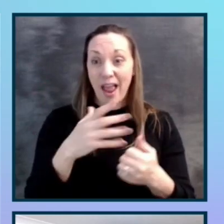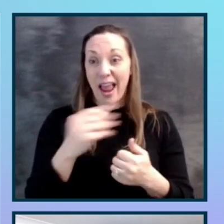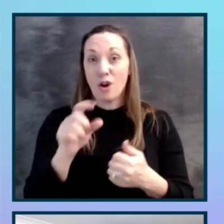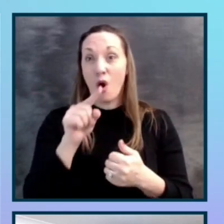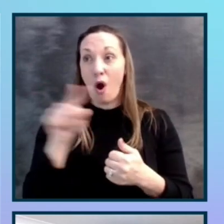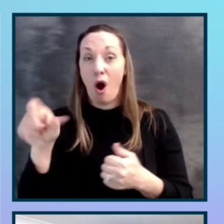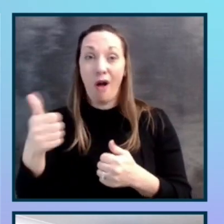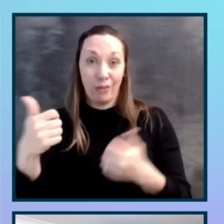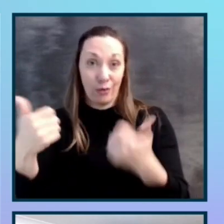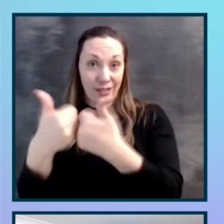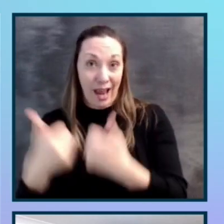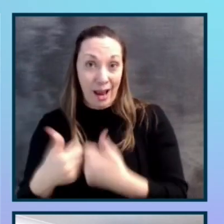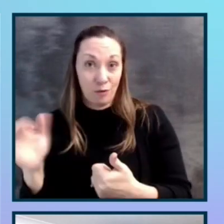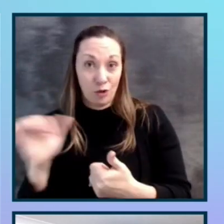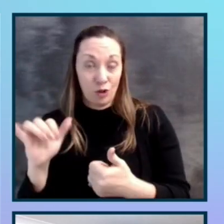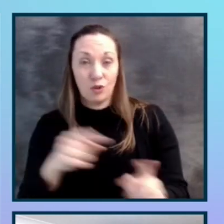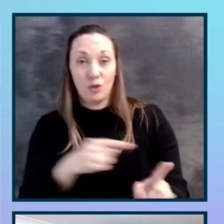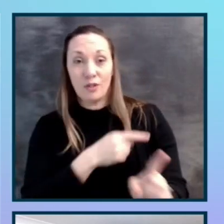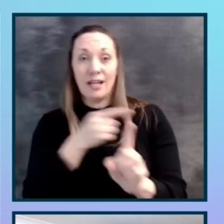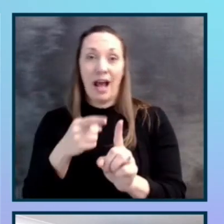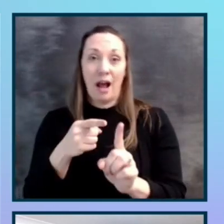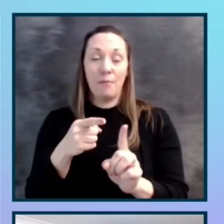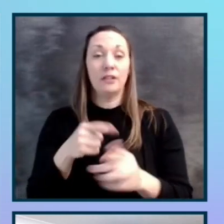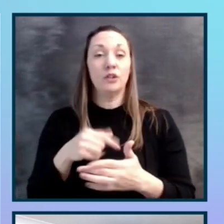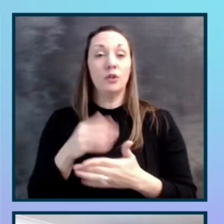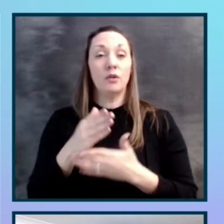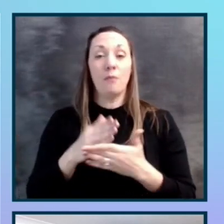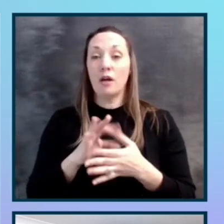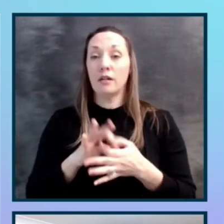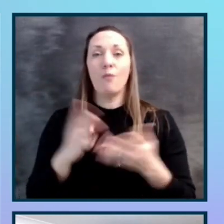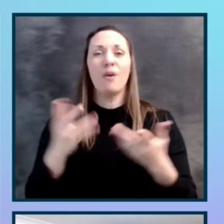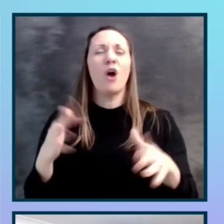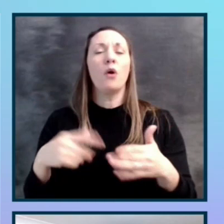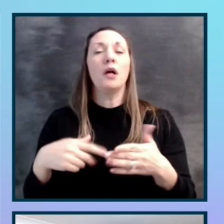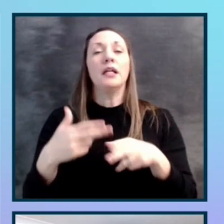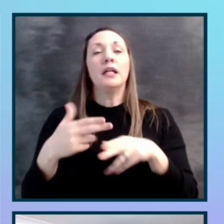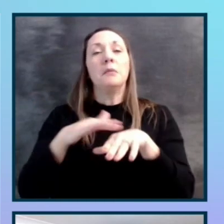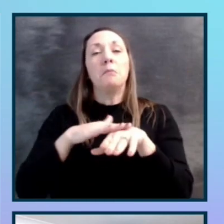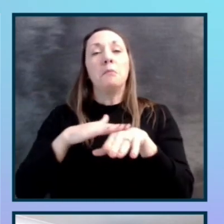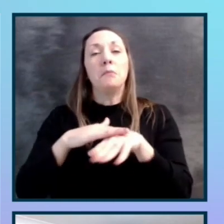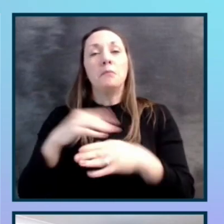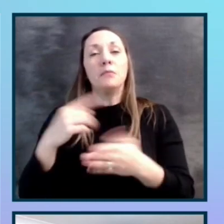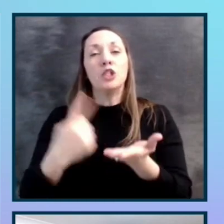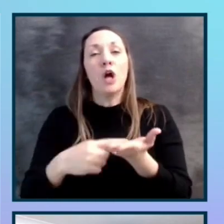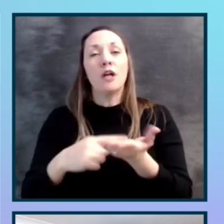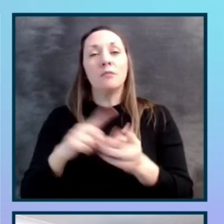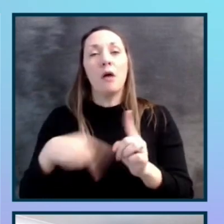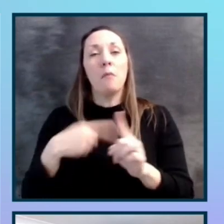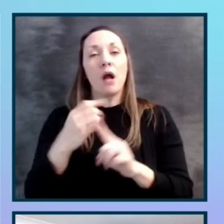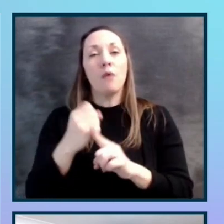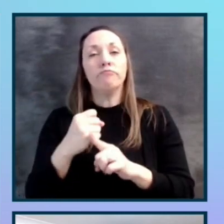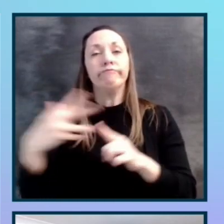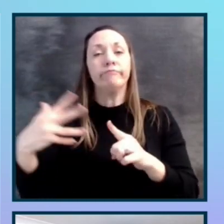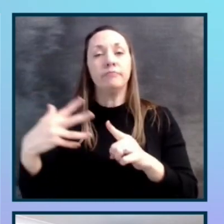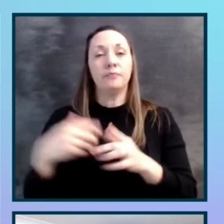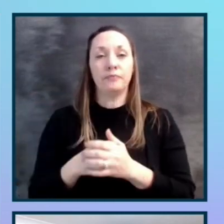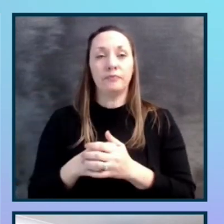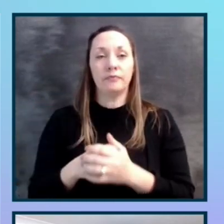back to an integral part that we've already kind of touched on but I thought I've better elaborate on as well. Crews.